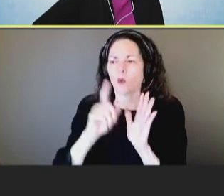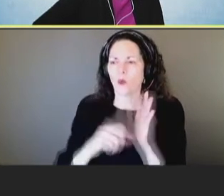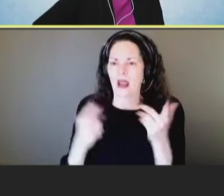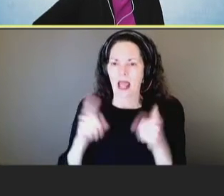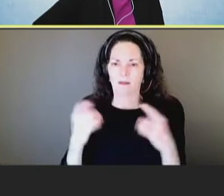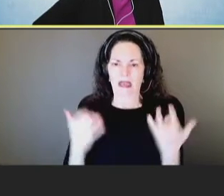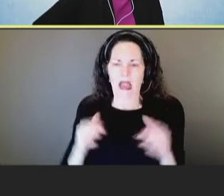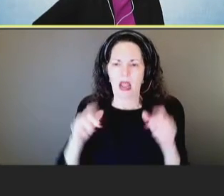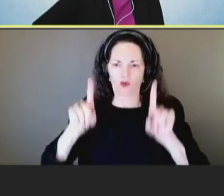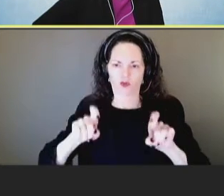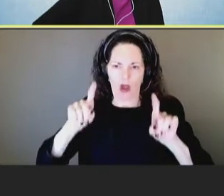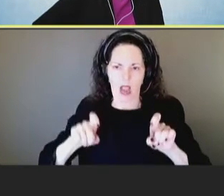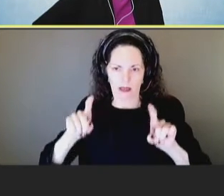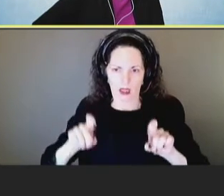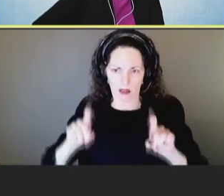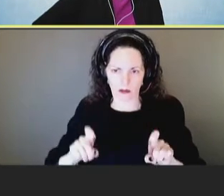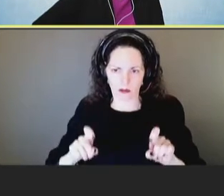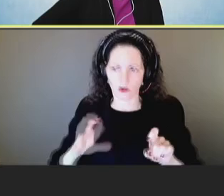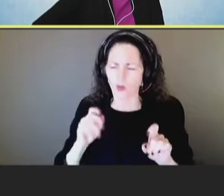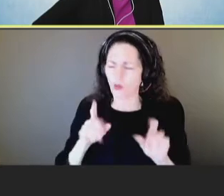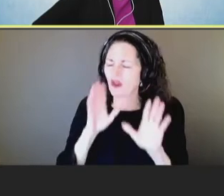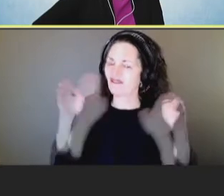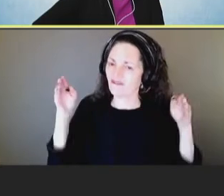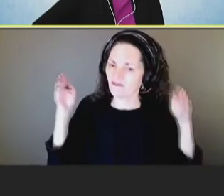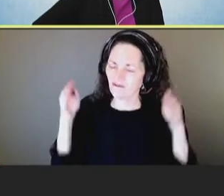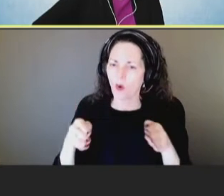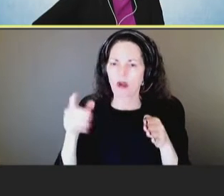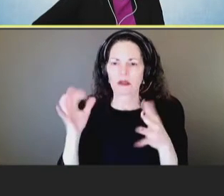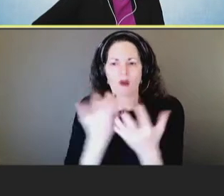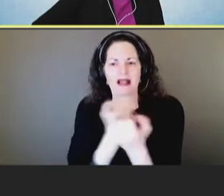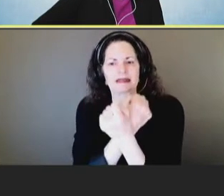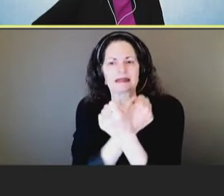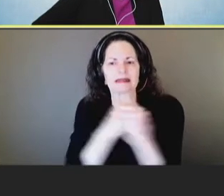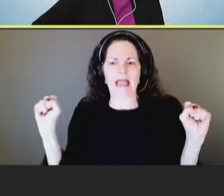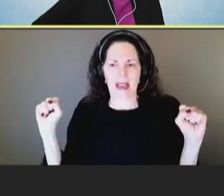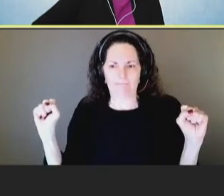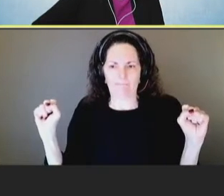focused on generating safety and immunogenicity data. I'm going to go through these, kind of,